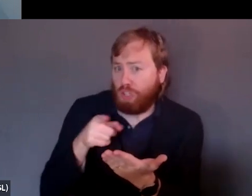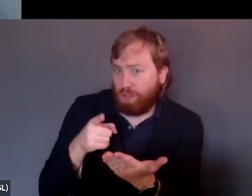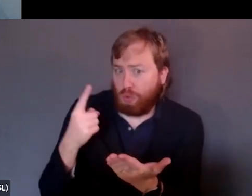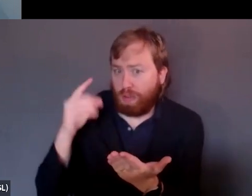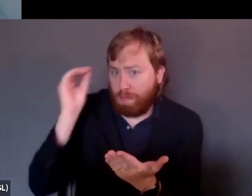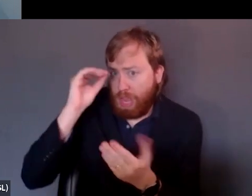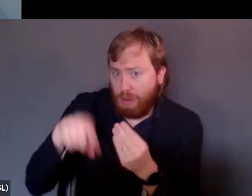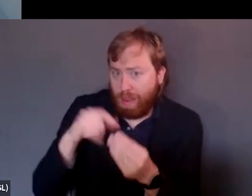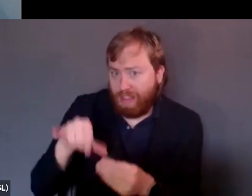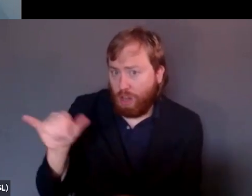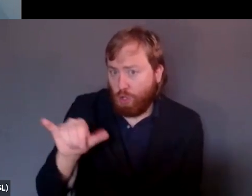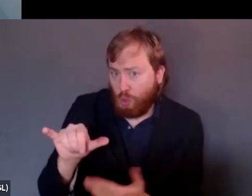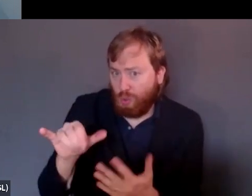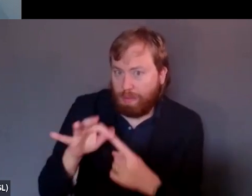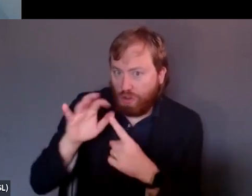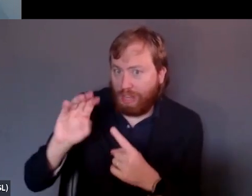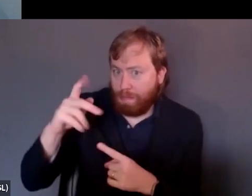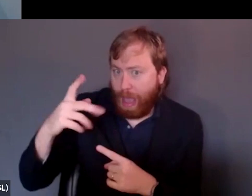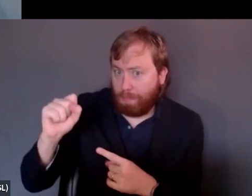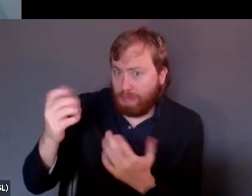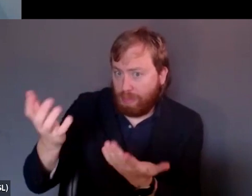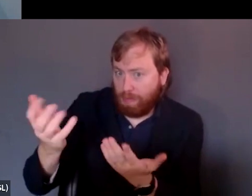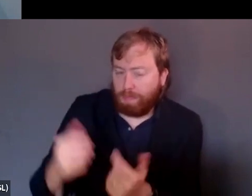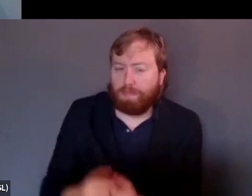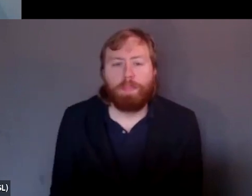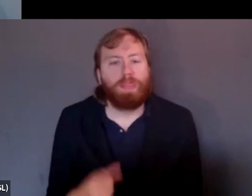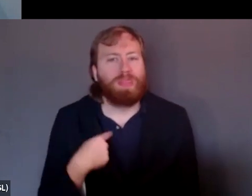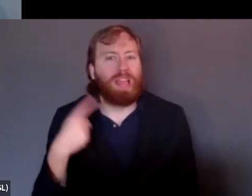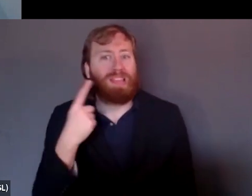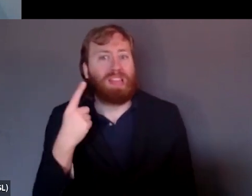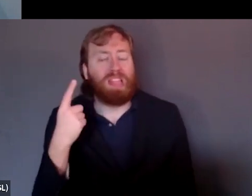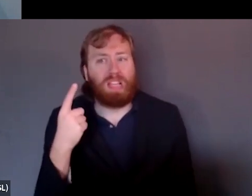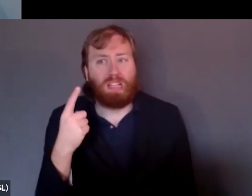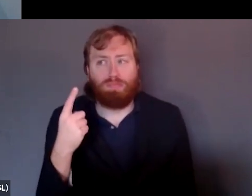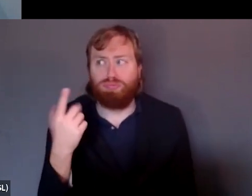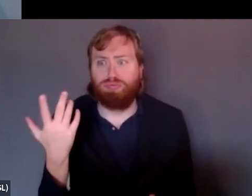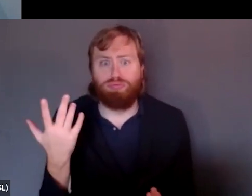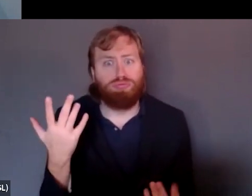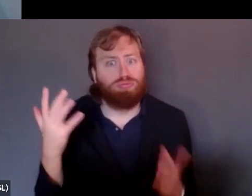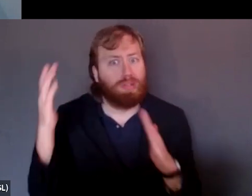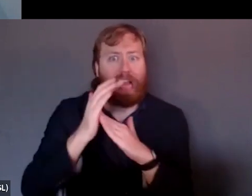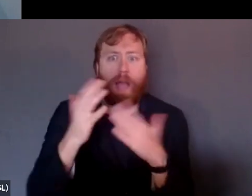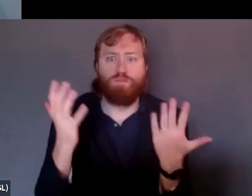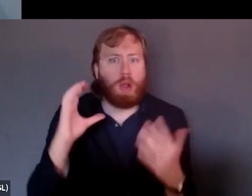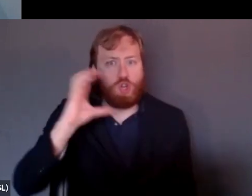Especially on that. I would say the biggest things to look out for on maps